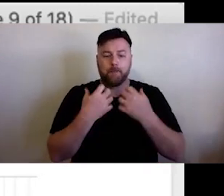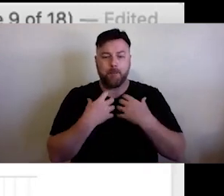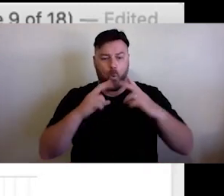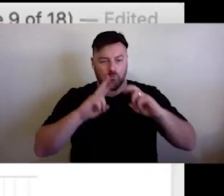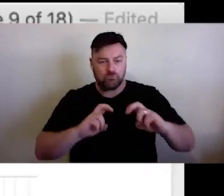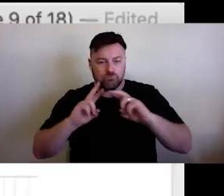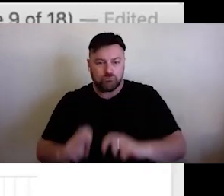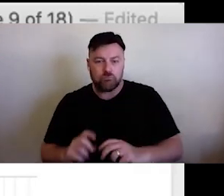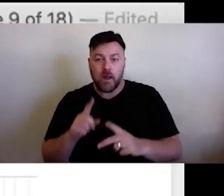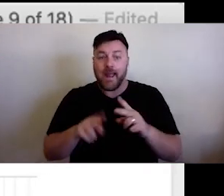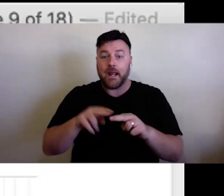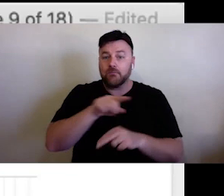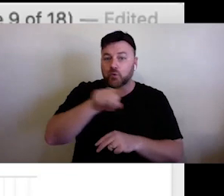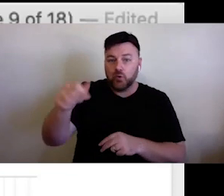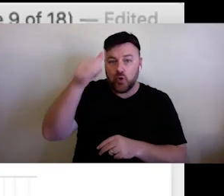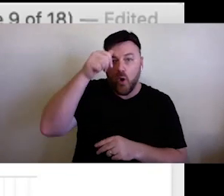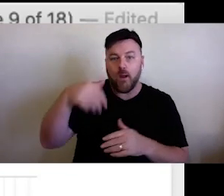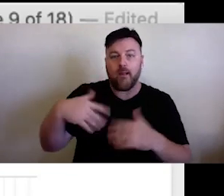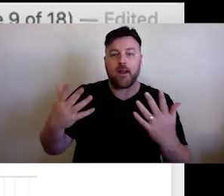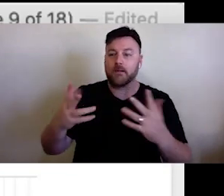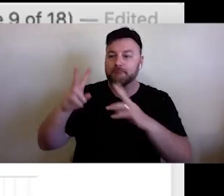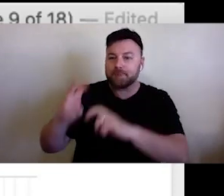streaming content and you can share with us any stats. Please do in the